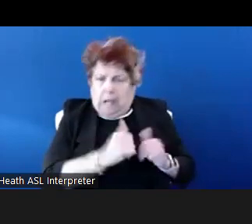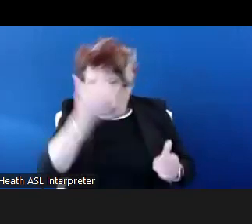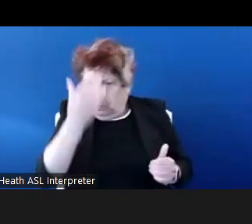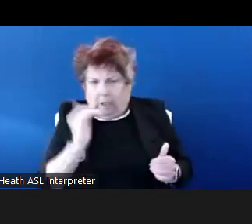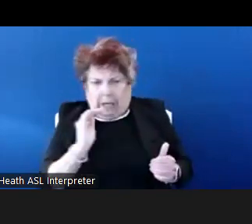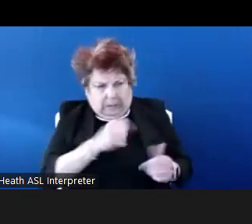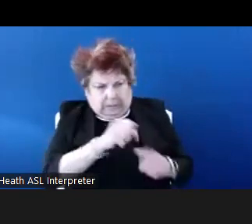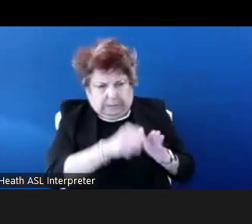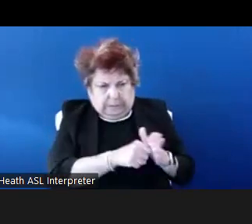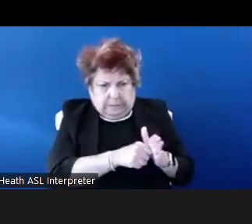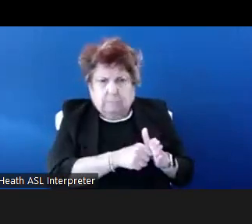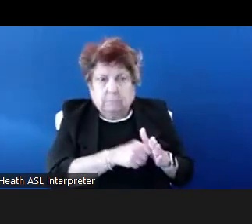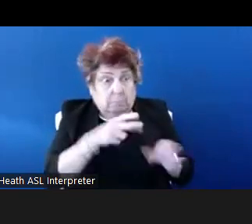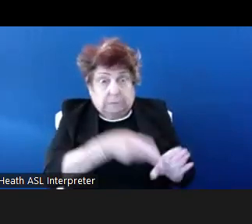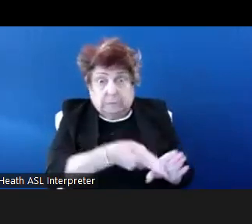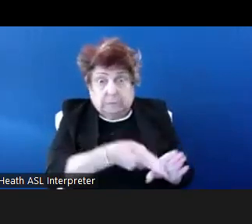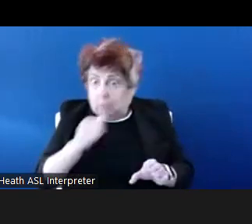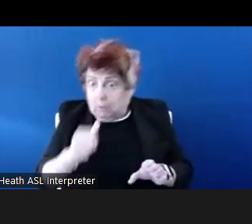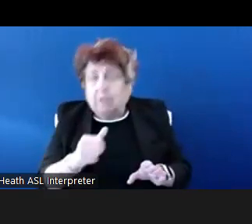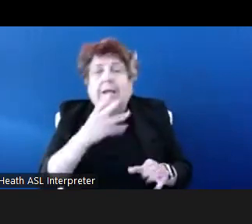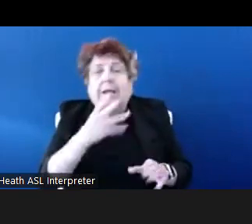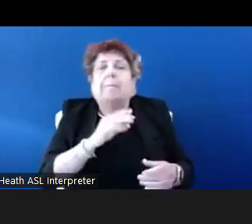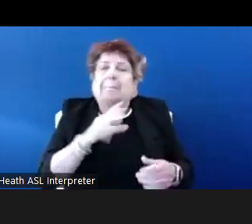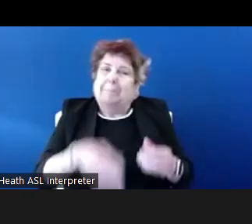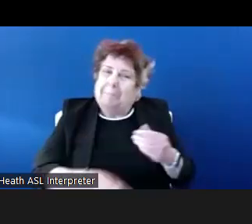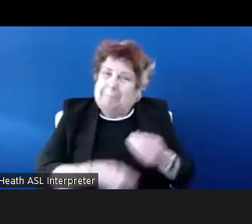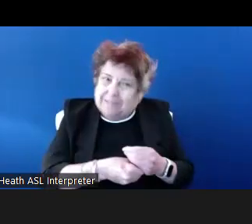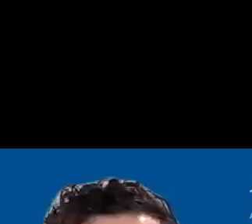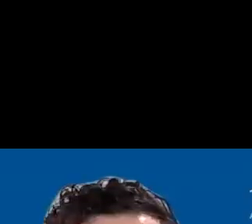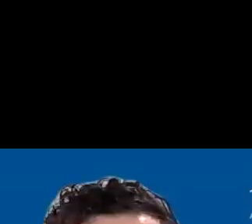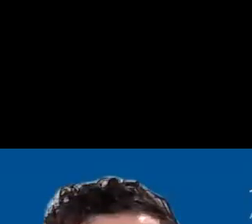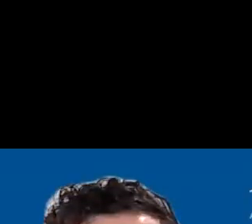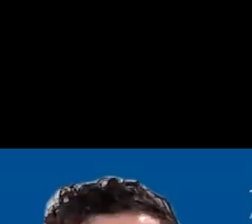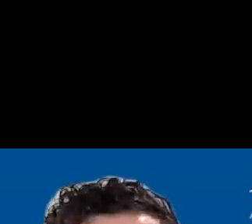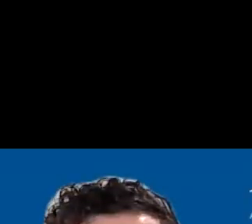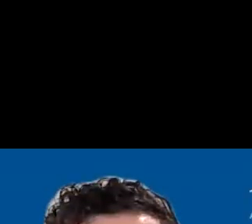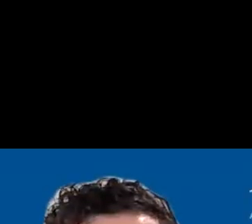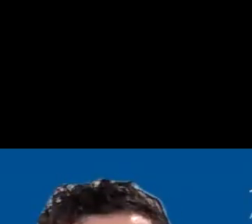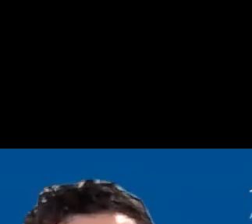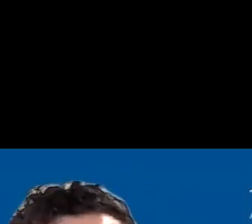application? So I would echo the same advice